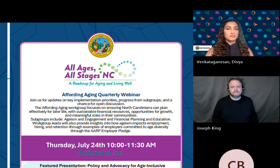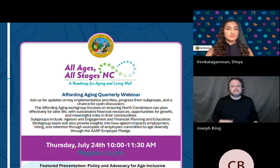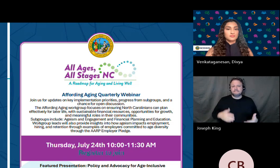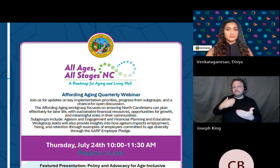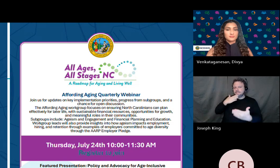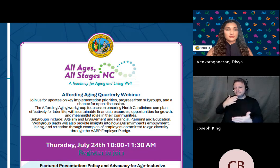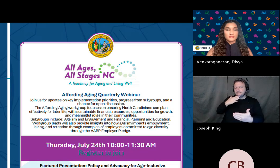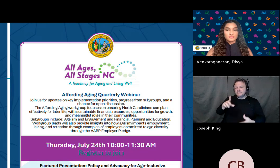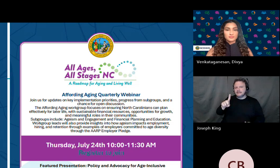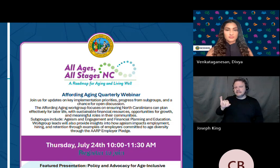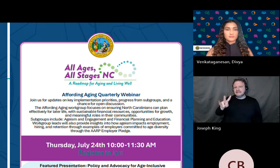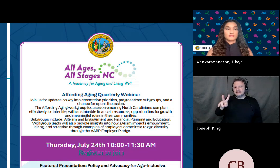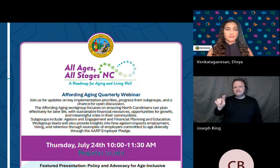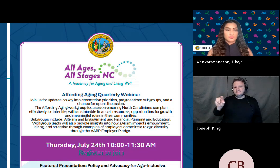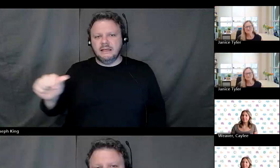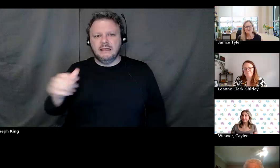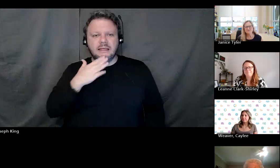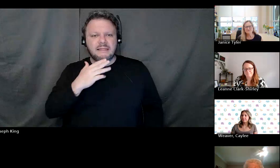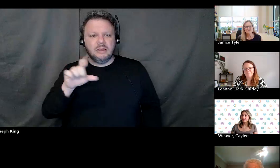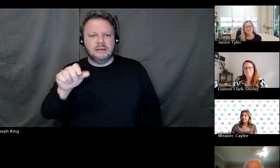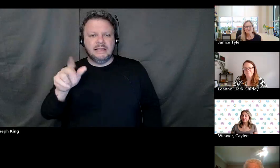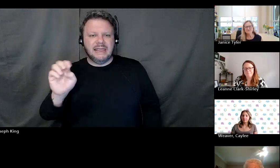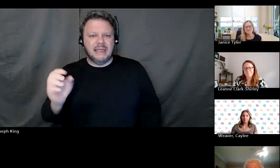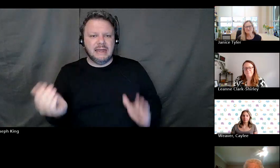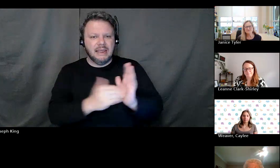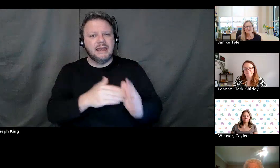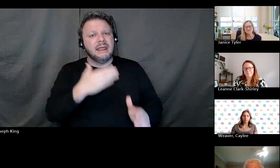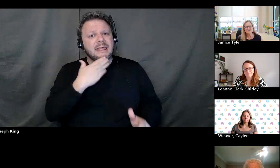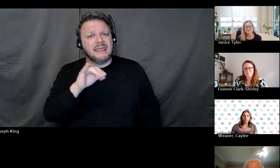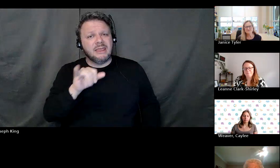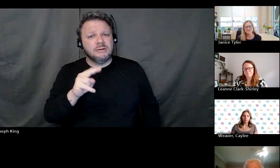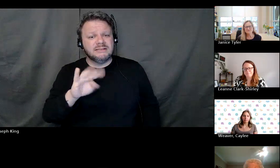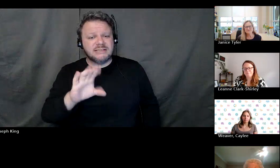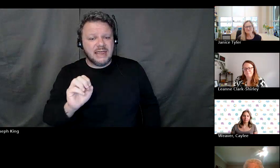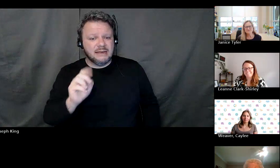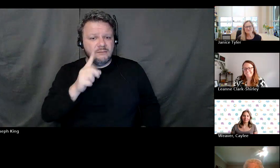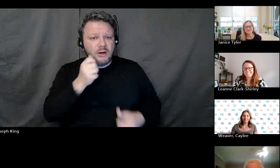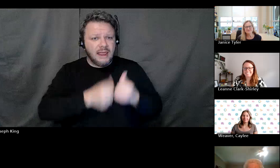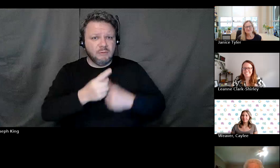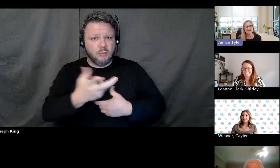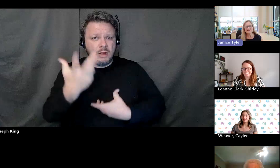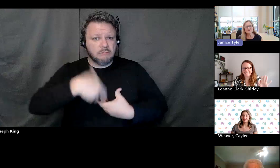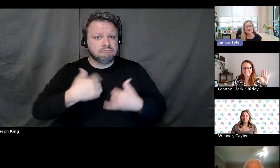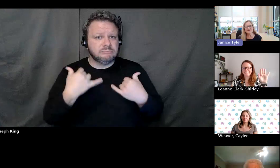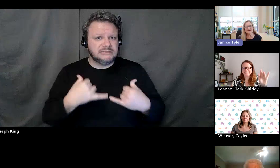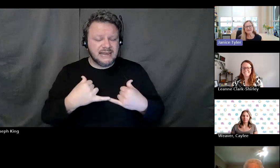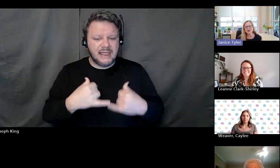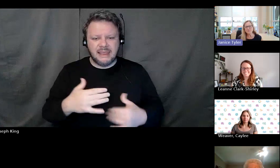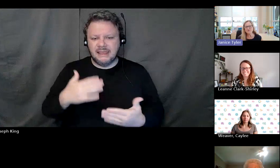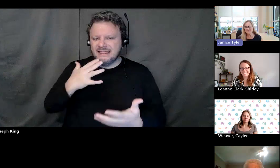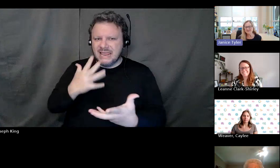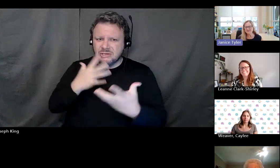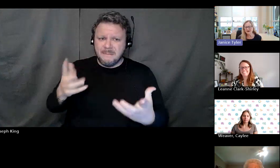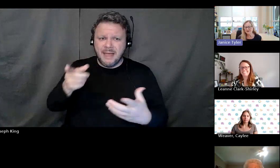Thank you, Divya. Thank you, Leanne, again and thank you Janice everyone for attending today. Thanks so much guys.